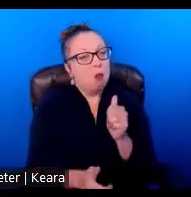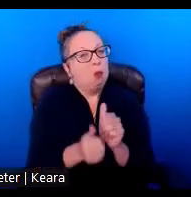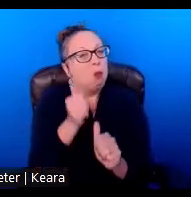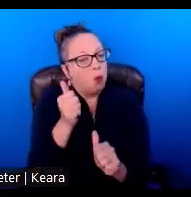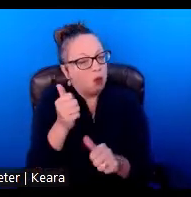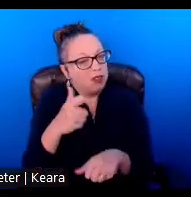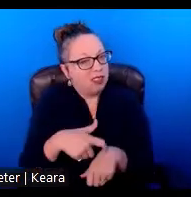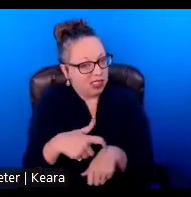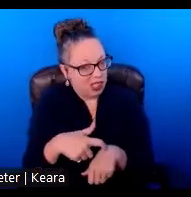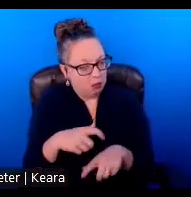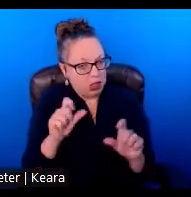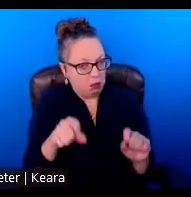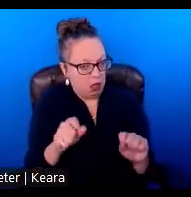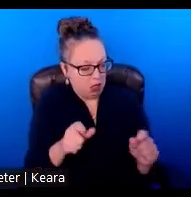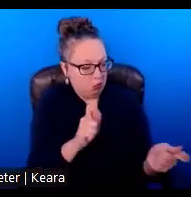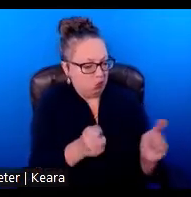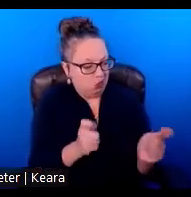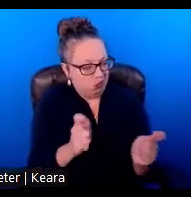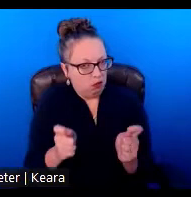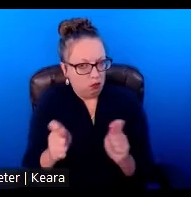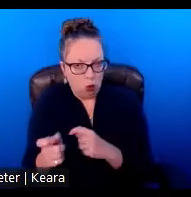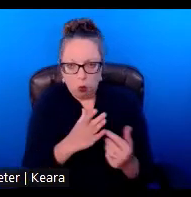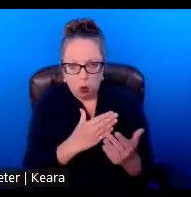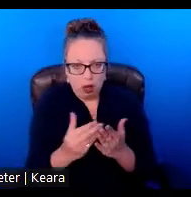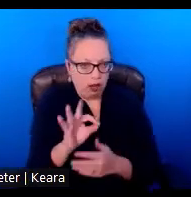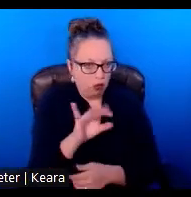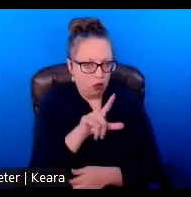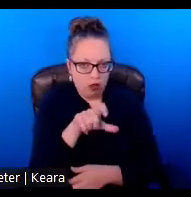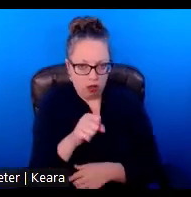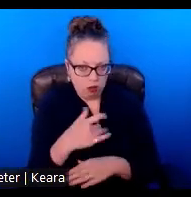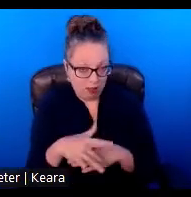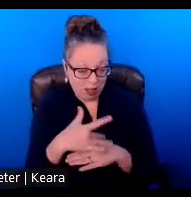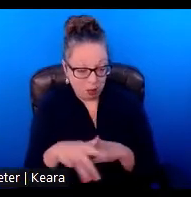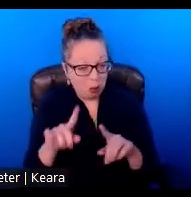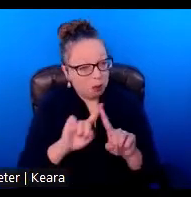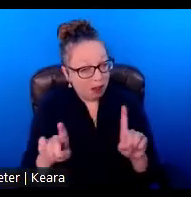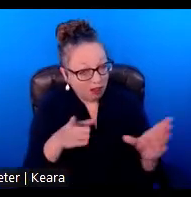whatever files you have available but we urge you to plan ahead when preparing your work